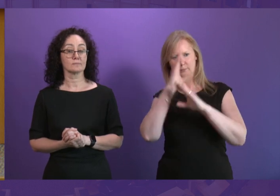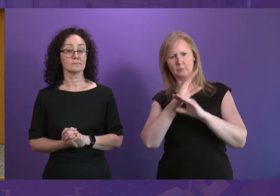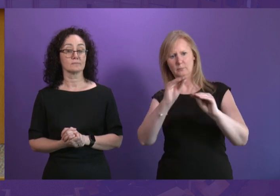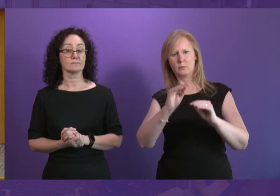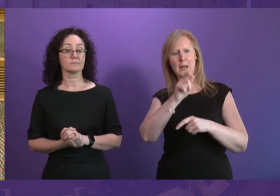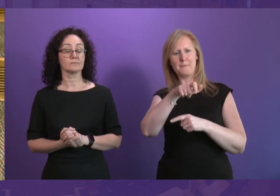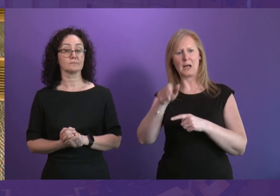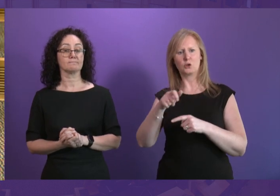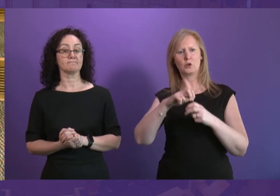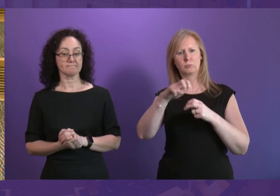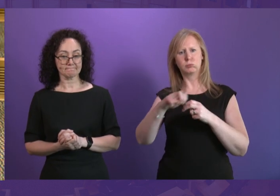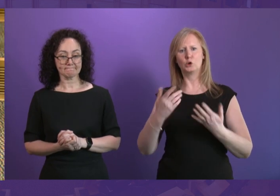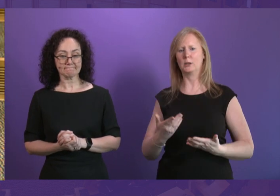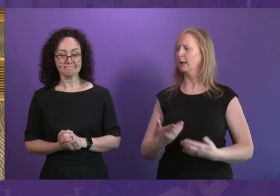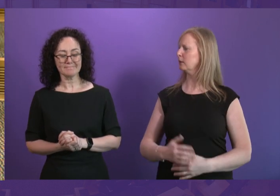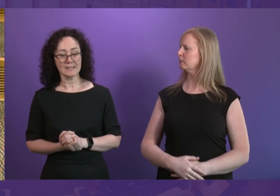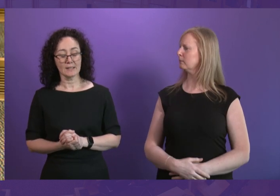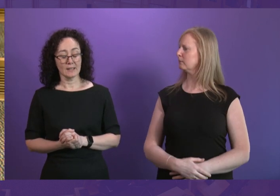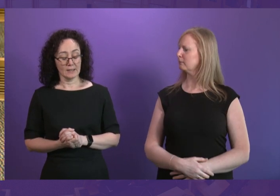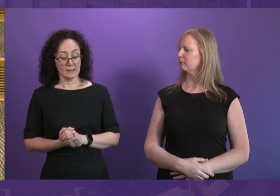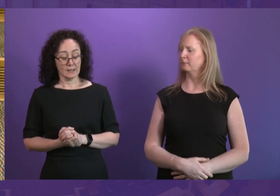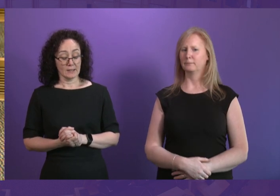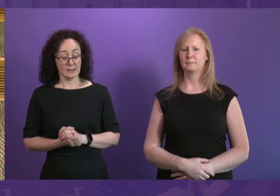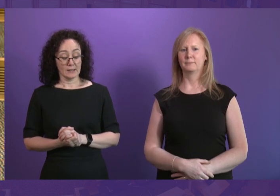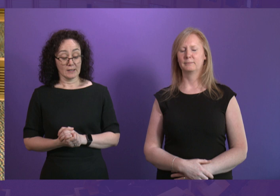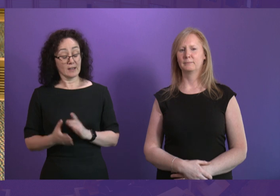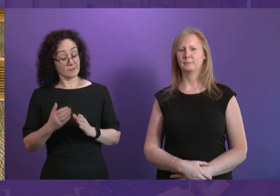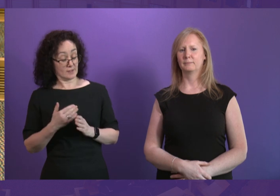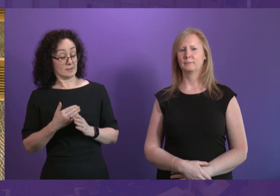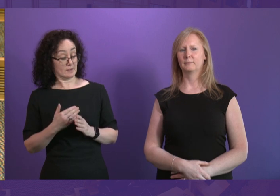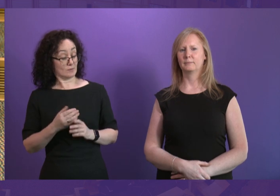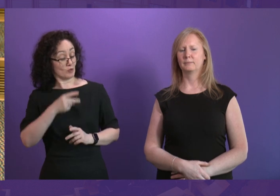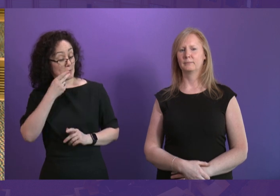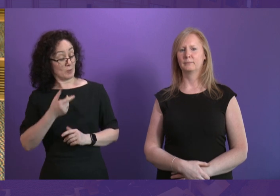The First Minister: First, as I said, the ScotRail franchise is